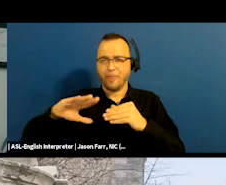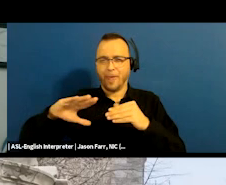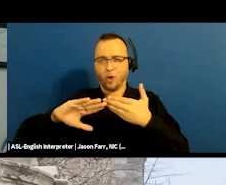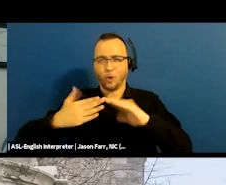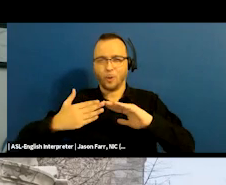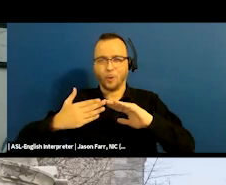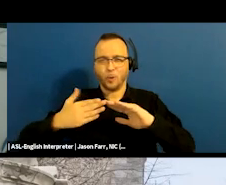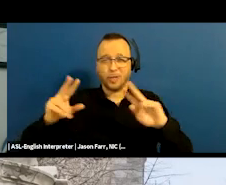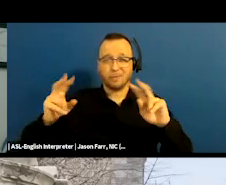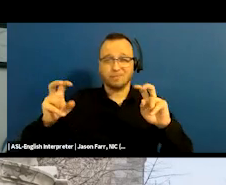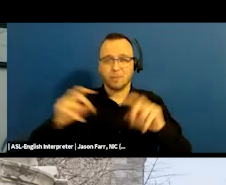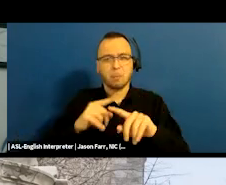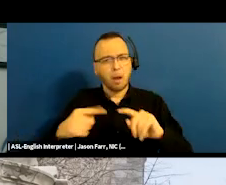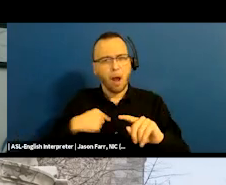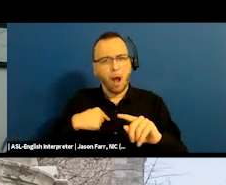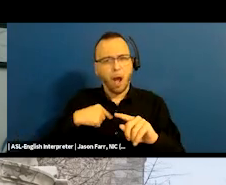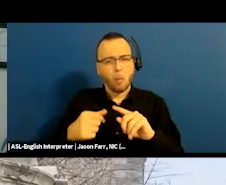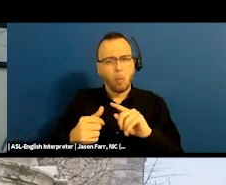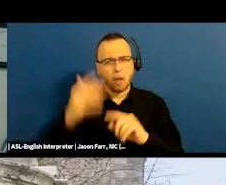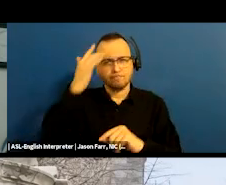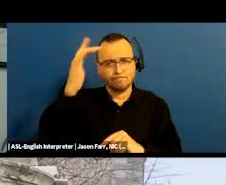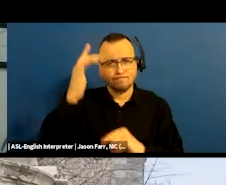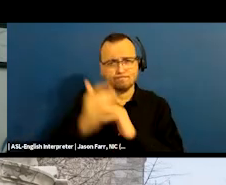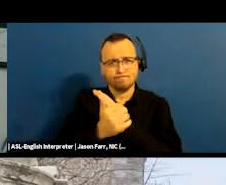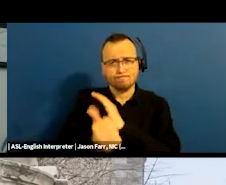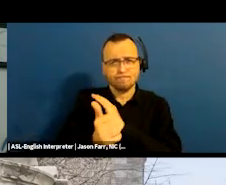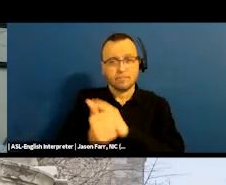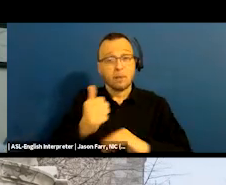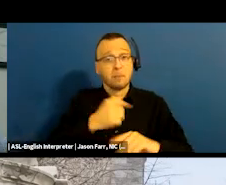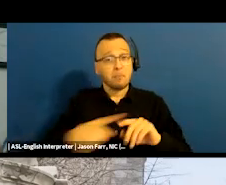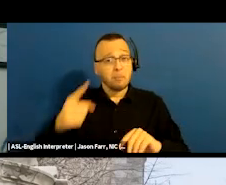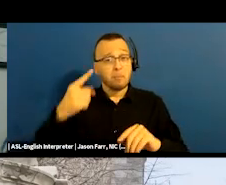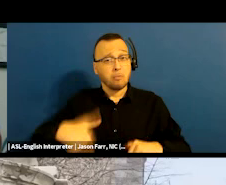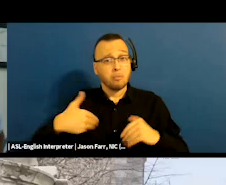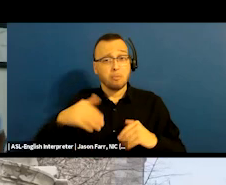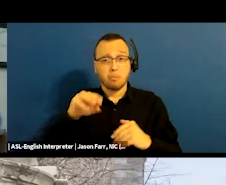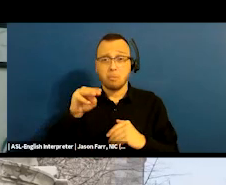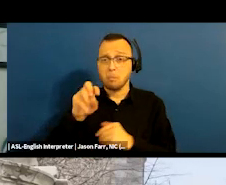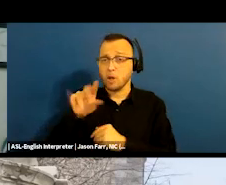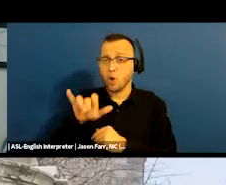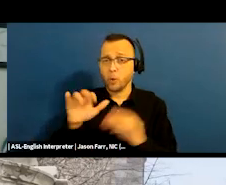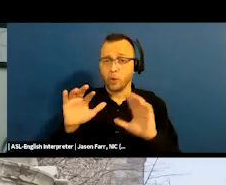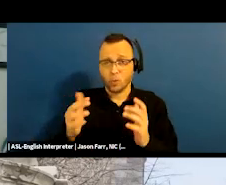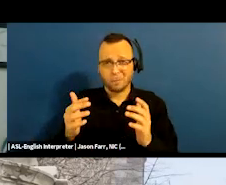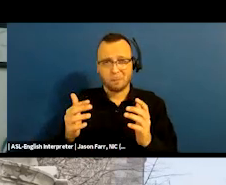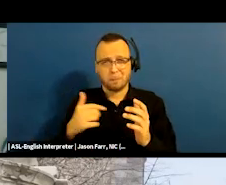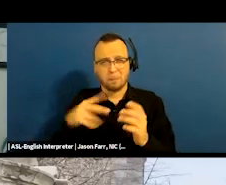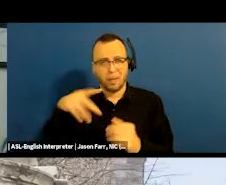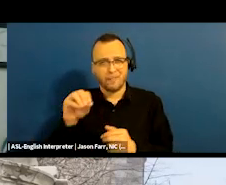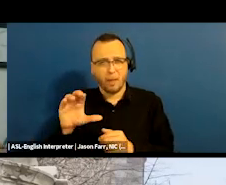I could sense that I was being treated differently, that many of the other students didn't consider me